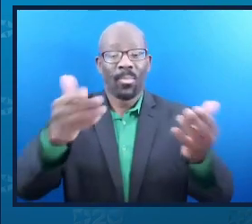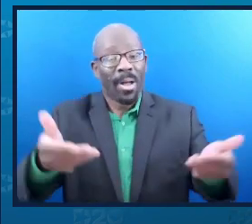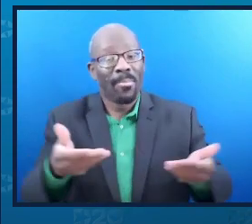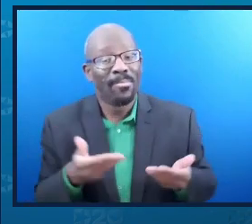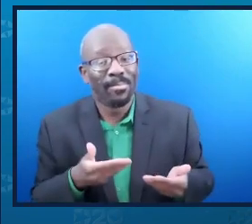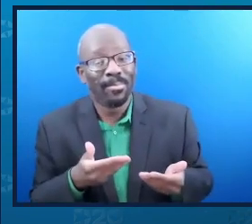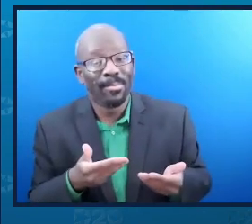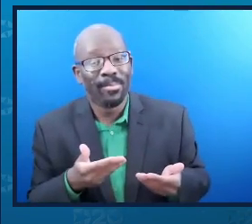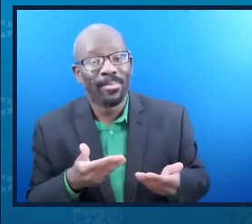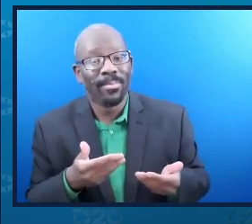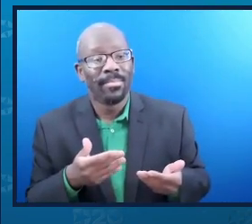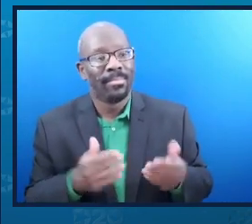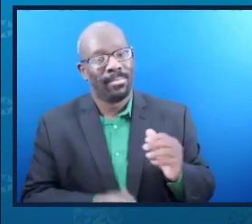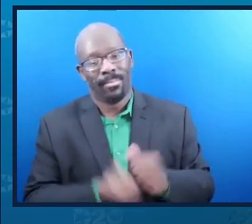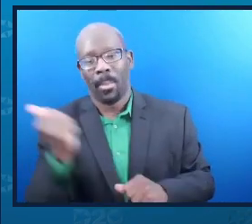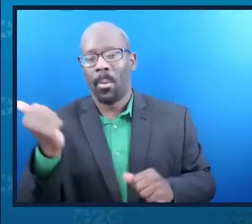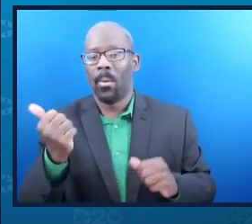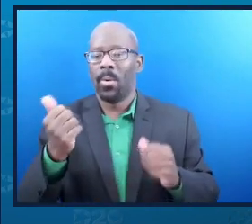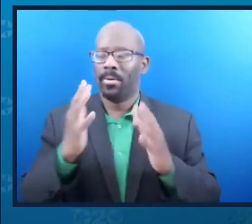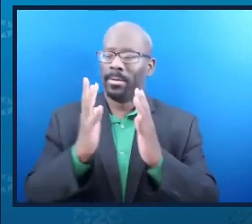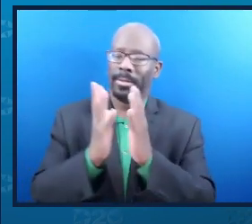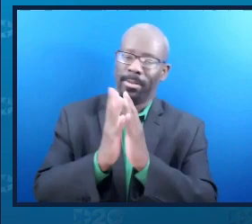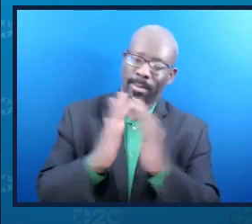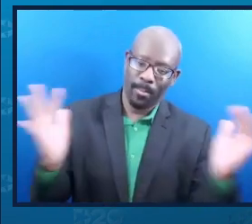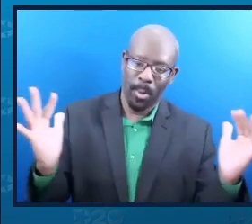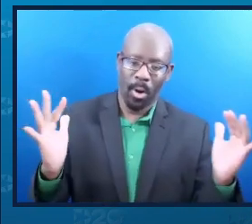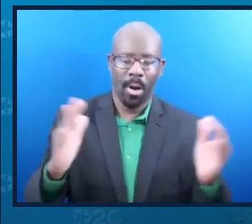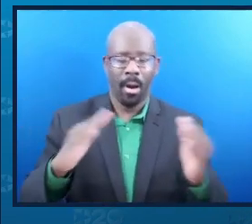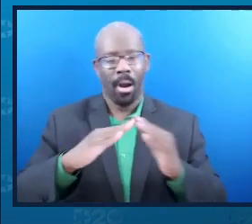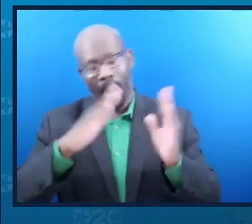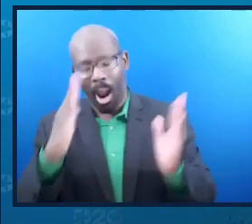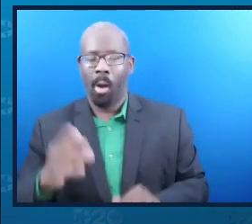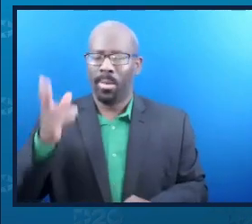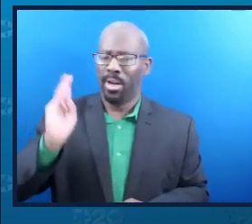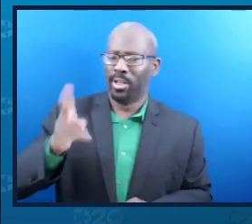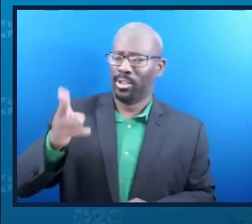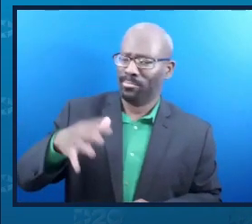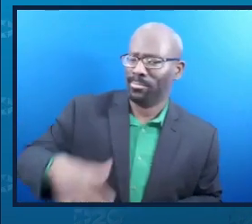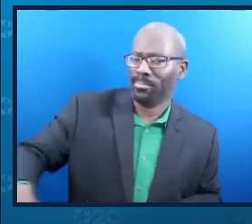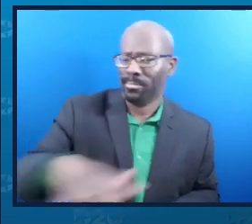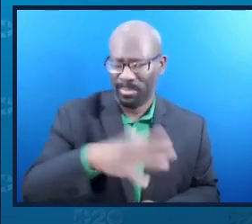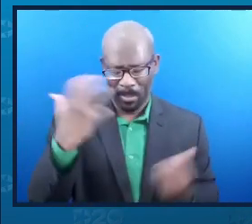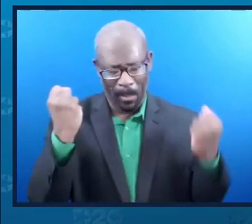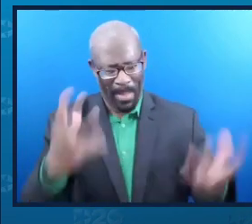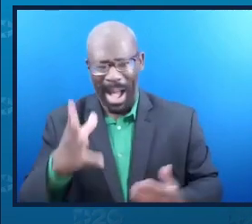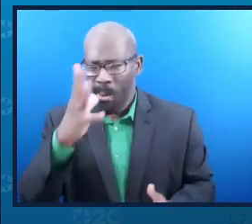THE MOST DIVERSE MAJOR TOUGHER THE HISTORY.